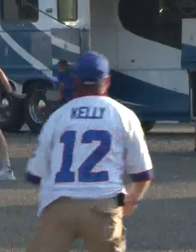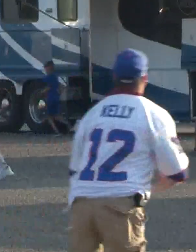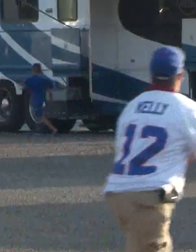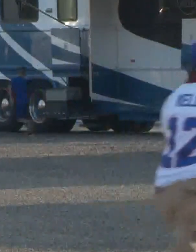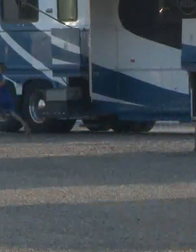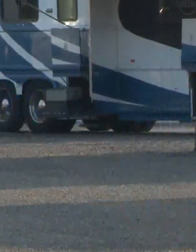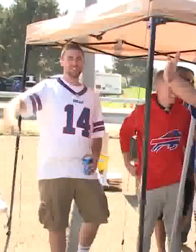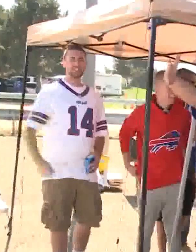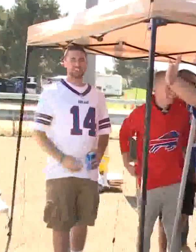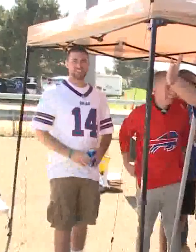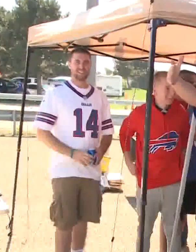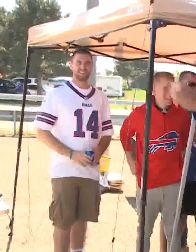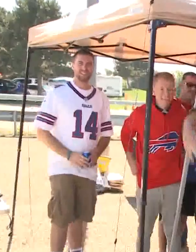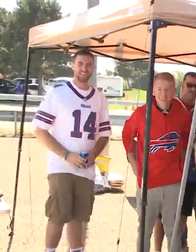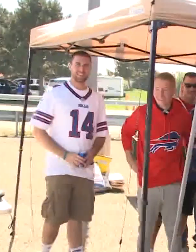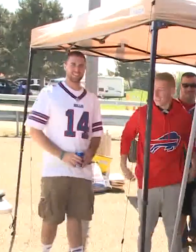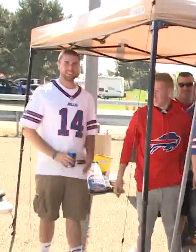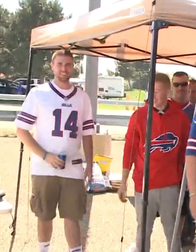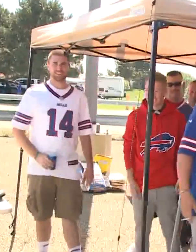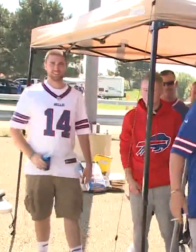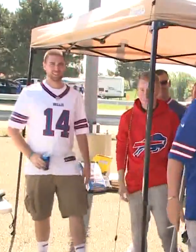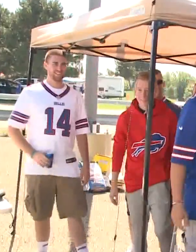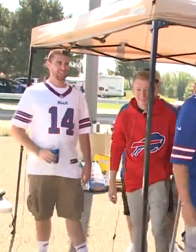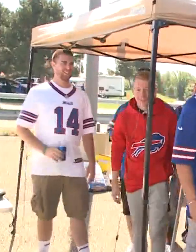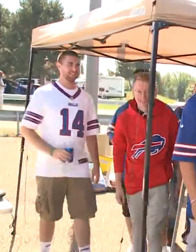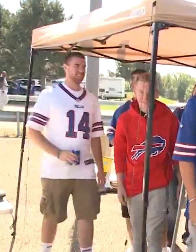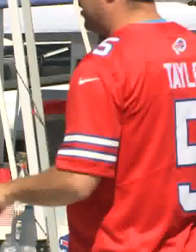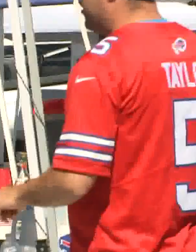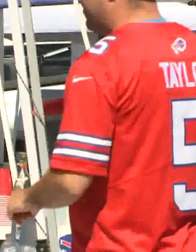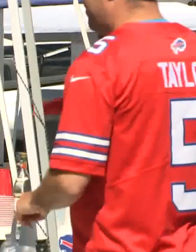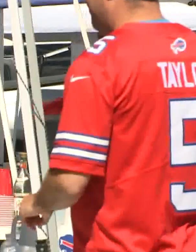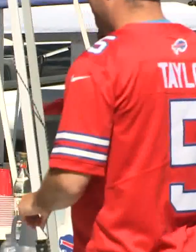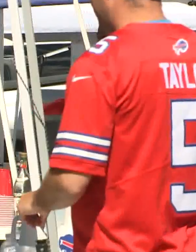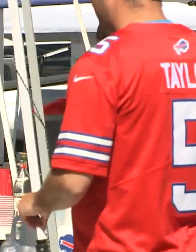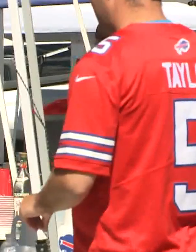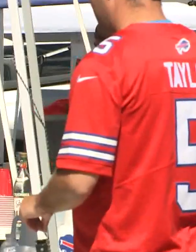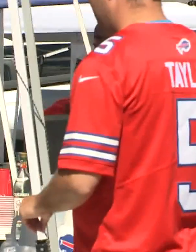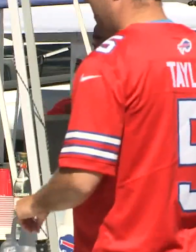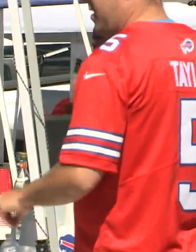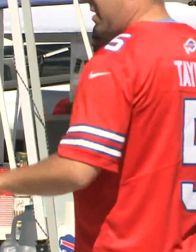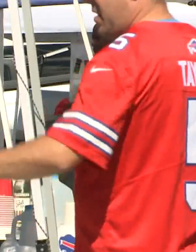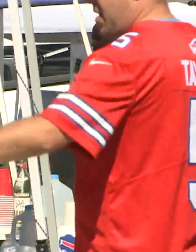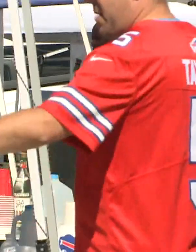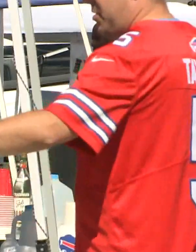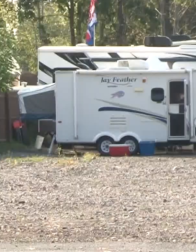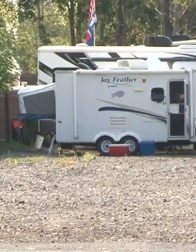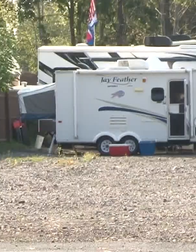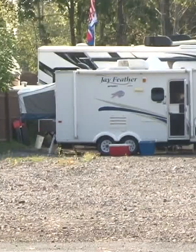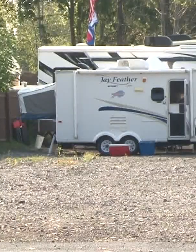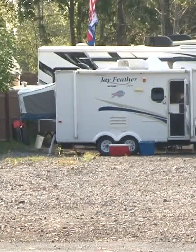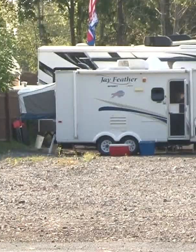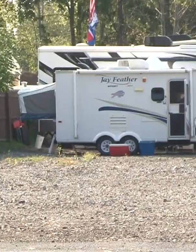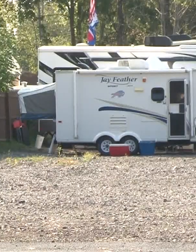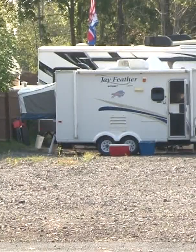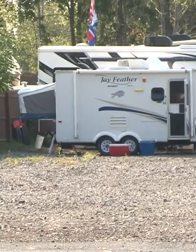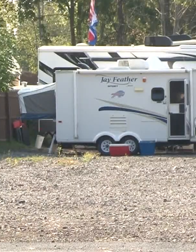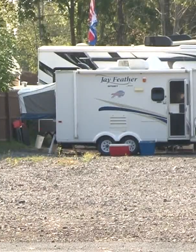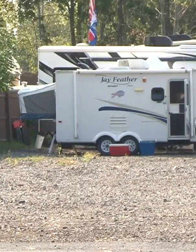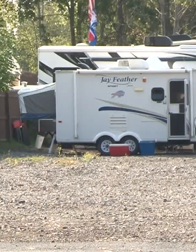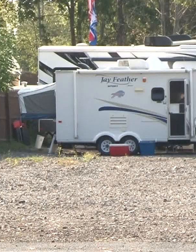CONTEMPLATES WHETHER TO ALLOW TAILGATING AT PRIVATE WHETHER TO ALLOW TAILGATING AT PRIVATE WHETHER TO ALLOW TAILGATING AT PRIVATE LOTS WHETHER TO ALLOW TAILGATING AT PRIVATE LOTS NEAR WHETHER TO ALLOW TAILGATING AT PRIVATE LOTS NEAR WHAT TAILGATING AT PRIVATE LOTS NEAR WHAT TAILGATING AT PRIVATE LOTS NEAR WHAT WOULD TAILGATING AT PRIVATE LOTS NEAR WHAT WOULD BE TAILGATING AT PRIVATE LOTS NEAR WHAT WOULD BE A LOTS NEAR WHAT WOULD BE A LOTS NEAR WHAT WOULD BE A PRESUMABLY LOTS NEAR WHAT WOULD BE A PRESUMABLY EMPTY WOULD BE A PRESUMABLY EMPTY WOULD BE A PRESUMABLY EMPTY STADIUM...HE WOULD BE A PRESUMABLY EMPTY STADIUM...HE SAYS PRESUMABLY EMPTY STADIUM...HE SAYS PRESUMABLY EMPTY STADIUM...HE SAYS WHILE PRESUMABLY EMPTY STADIUM...HE SAYS WHILE HE PRESUMABLY EMPTY STADIUM...HE SAYS WHILE HE HE PRESUMABLY EMPTY STADIUM...HE SAYS WHILE HE HE HASN;T STADIUM...HE SAYS WHILE HE HE HASN;T STADIUM...HE SAYS WHILE HE HE HASN;T DISCUSSED STADIUM...HE SAYS WHILE HE HE HASN;T DISCUSSED IT STADIUM...HE SAYS WHILE HE HE HASN;T DISCUSSED IT WITH WHILE HE HE HASN;T DISCUSSED IT WITH WHILE HE HE HASN;T DISCUSSED IT WITH TOWN WHILE HE HE HASN;T DISCUSSED IT WITH TOWN OFFICIALS. WHILE HE HE HASN;T DISCUSSED IT WITH TOWN OFFICIALS. IN WHILE HE HE HASN;T DISCUSSED IT WITH TOWN OFFICIALS. IN HIS DISCUSSED IT WITH TOWN OFFICIALS. IN HIS DISCUSSED IT WITH TOWN OFFICIALS. IN HIS MIND TOWN OFFICIALS. IN HIS MIND TOWN OFFICIALS. IN HIS MIND " TOWN OFFICIALS. IN HIS MIND " THERE